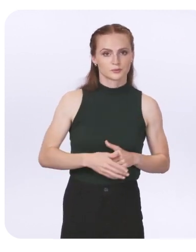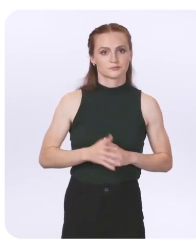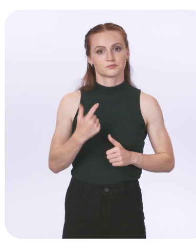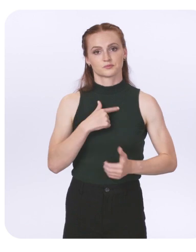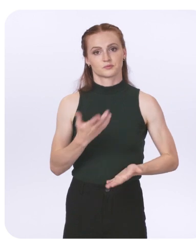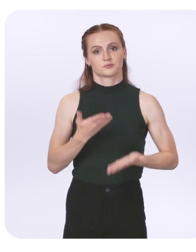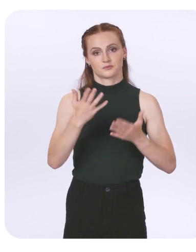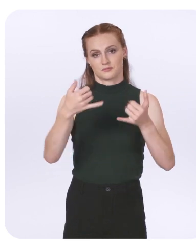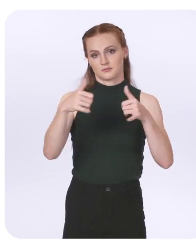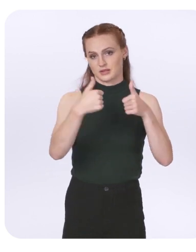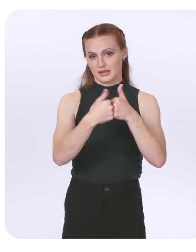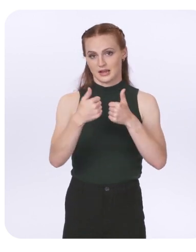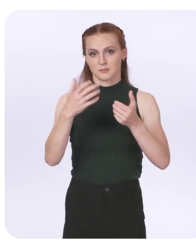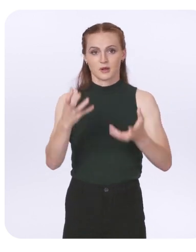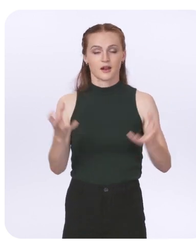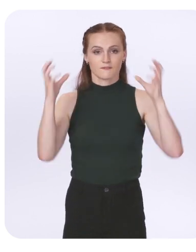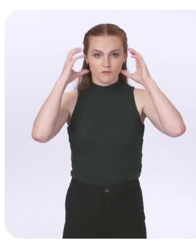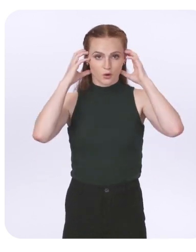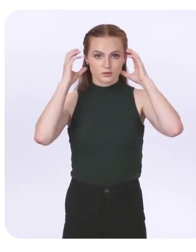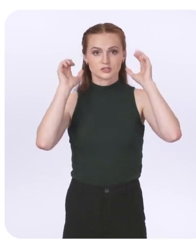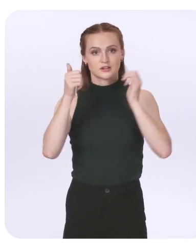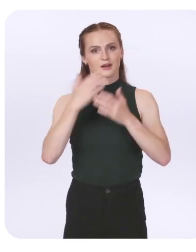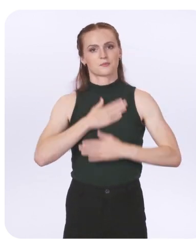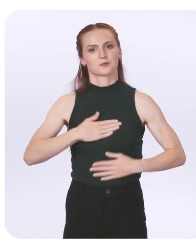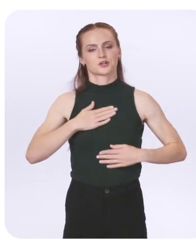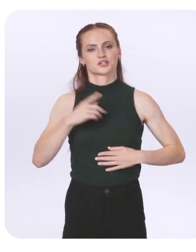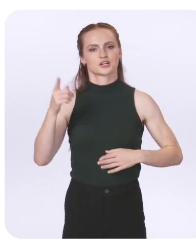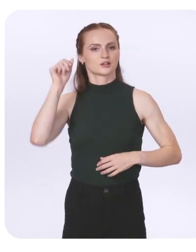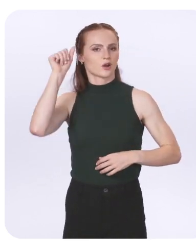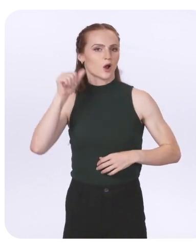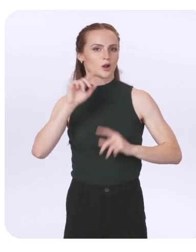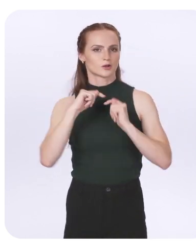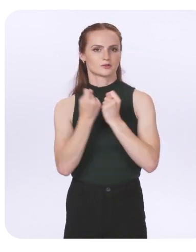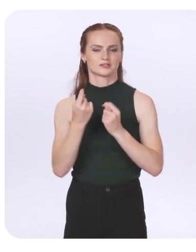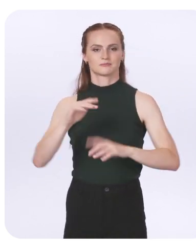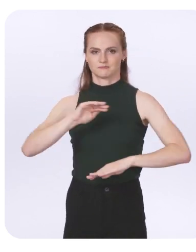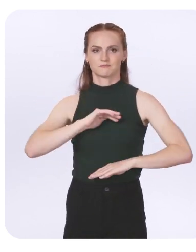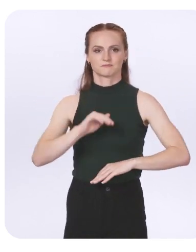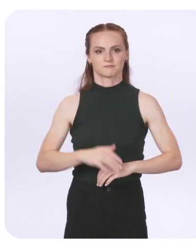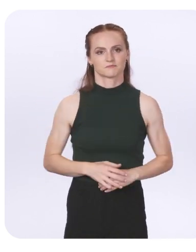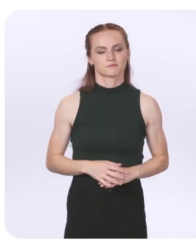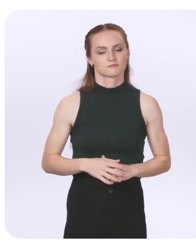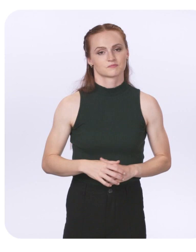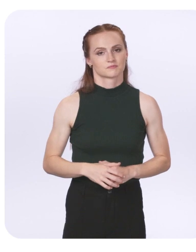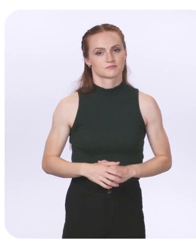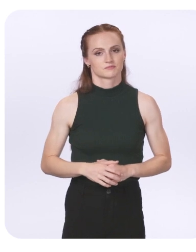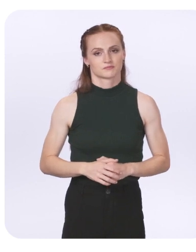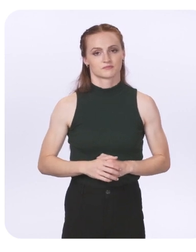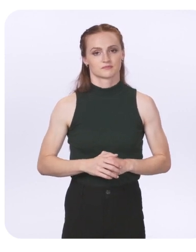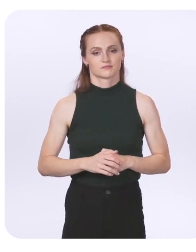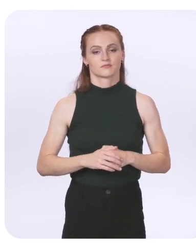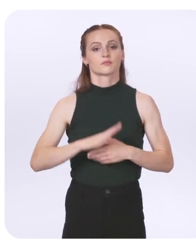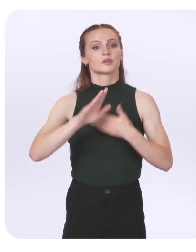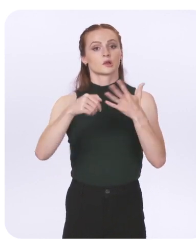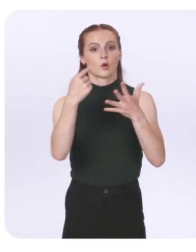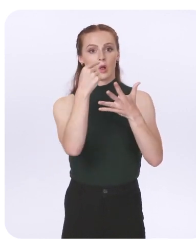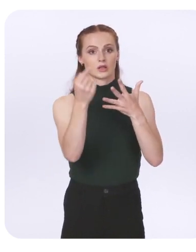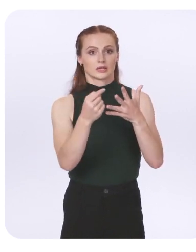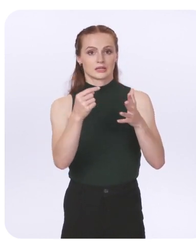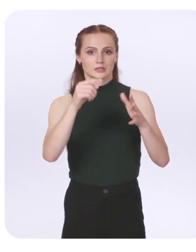to really appreciate what our audio team has accomplished here. Now all those graphics, audio and gameplay features.